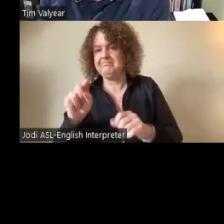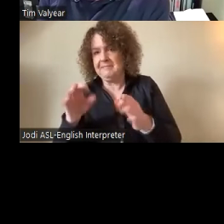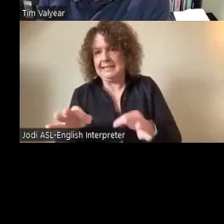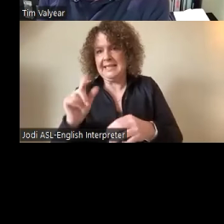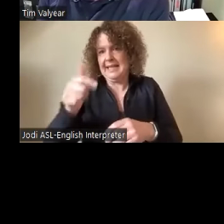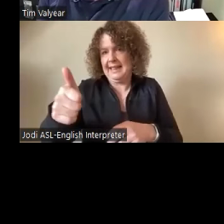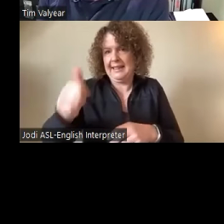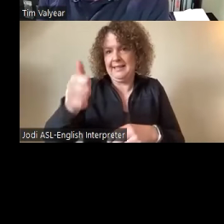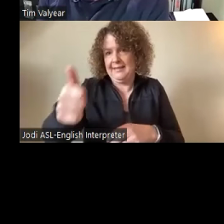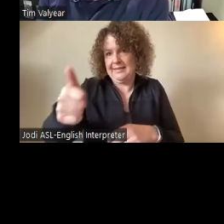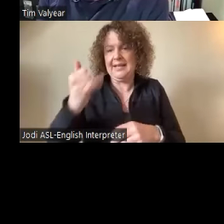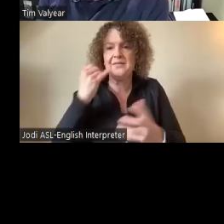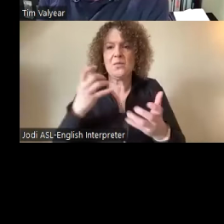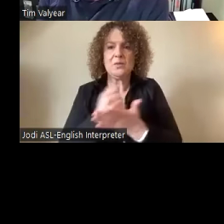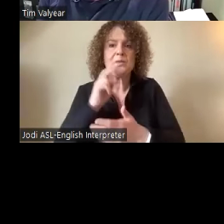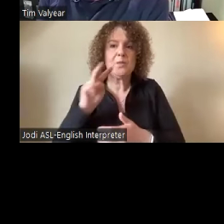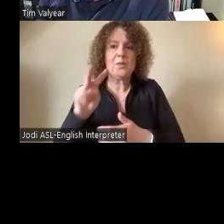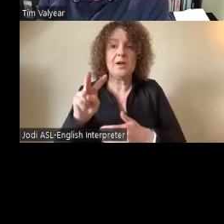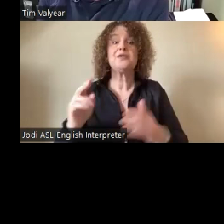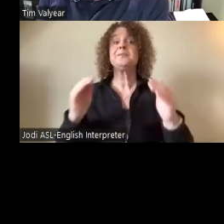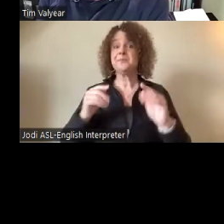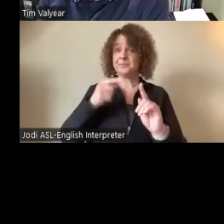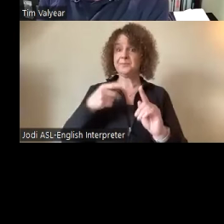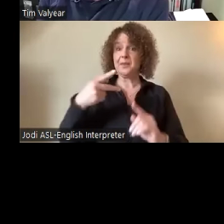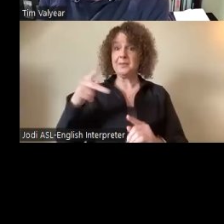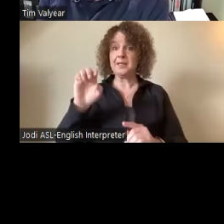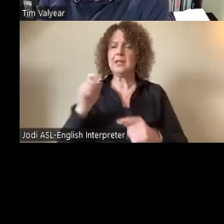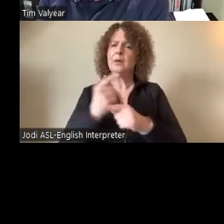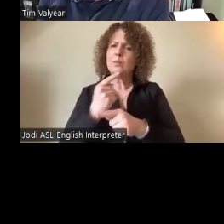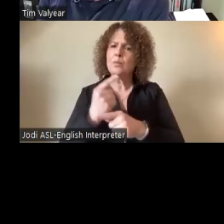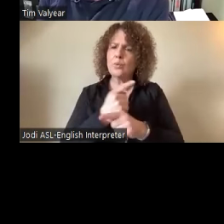and Prevention in the U.S. has a couple of videos there.